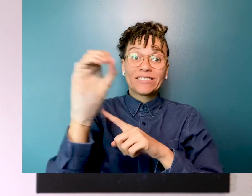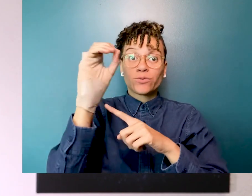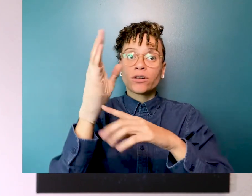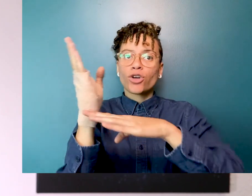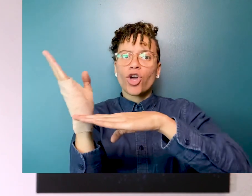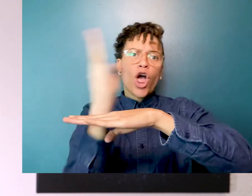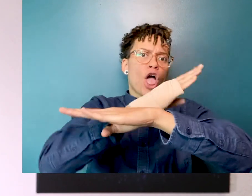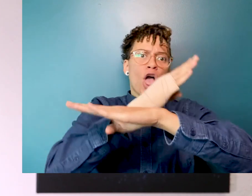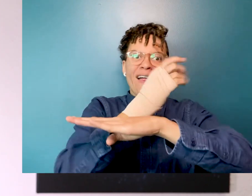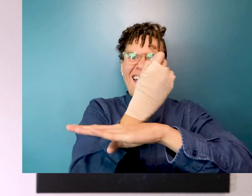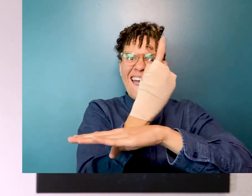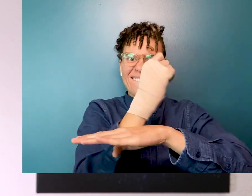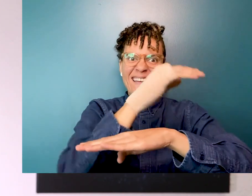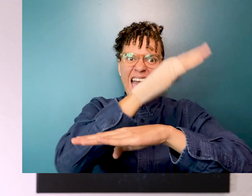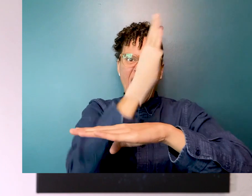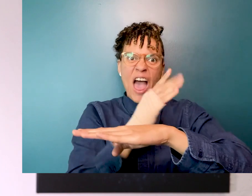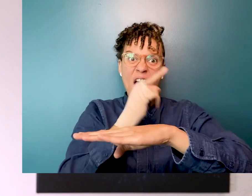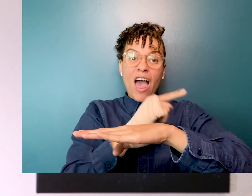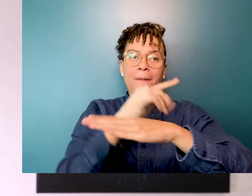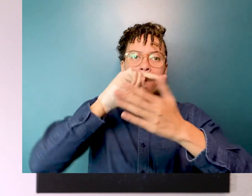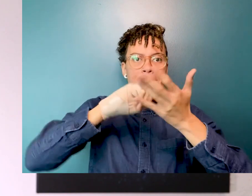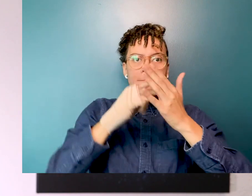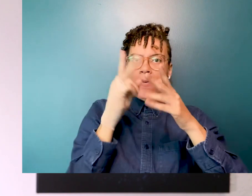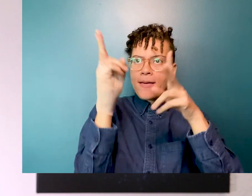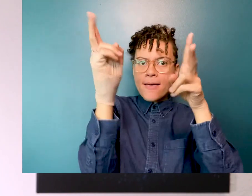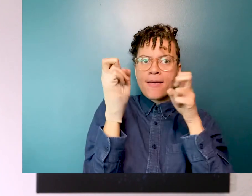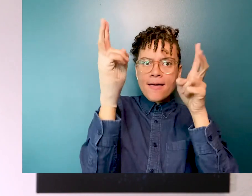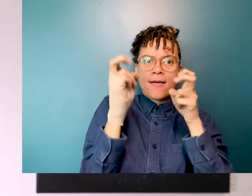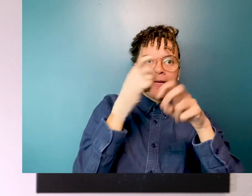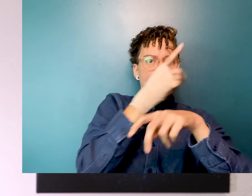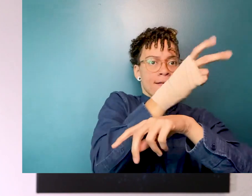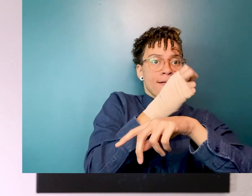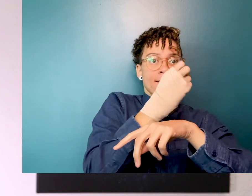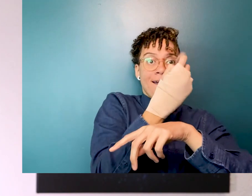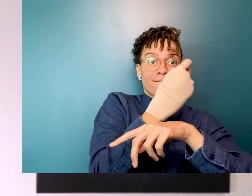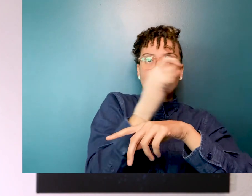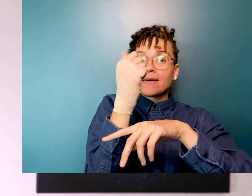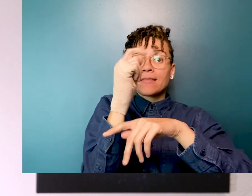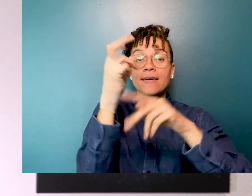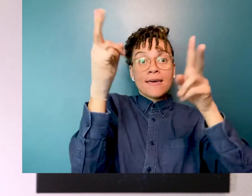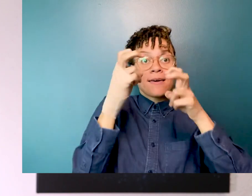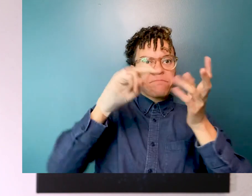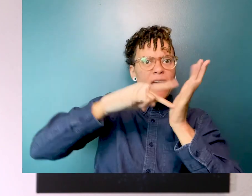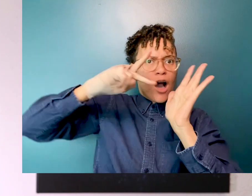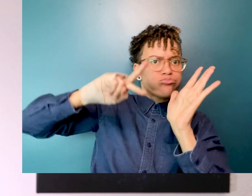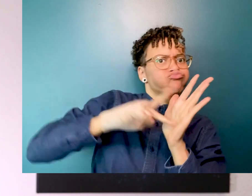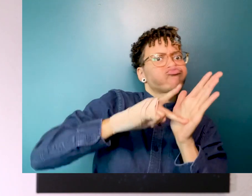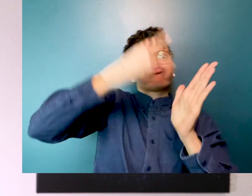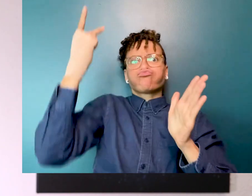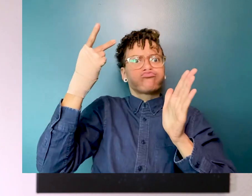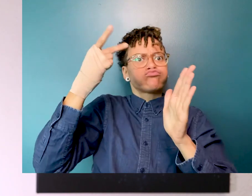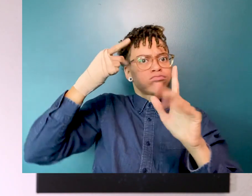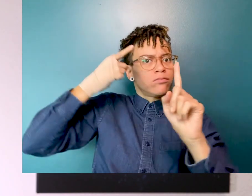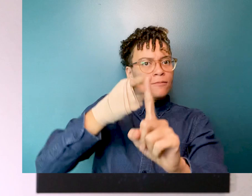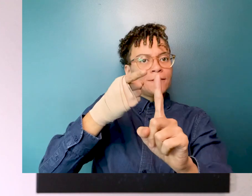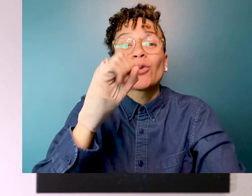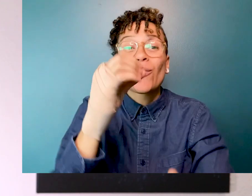in the ninth sign relative to the rising sign. Or if the degree of the Midheaven falls in the 11th sign from the rising sign, so the